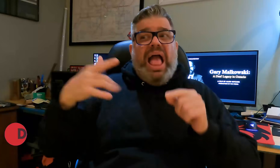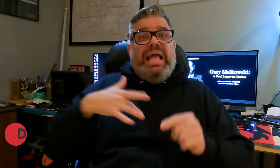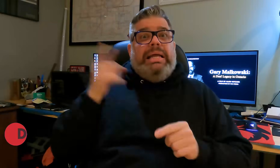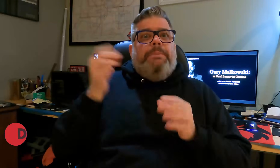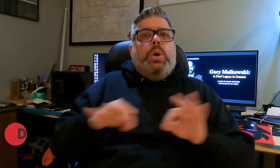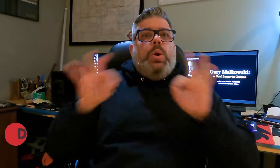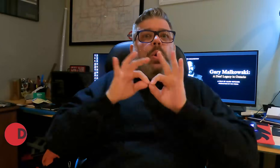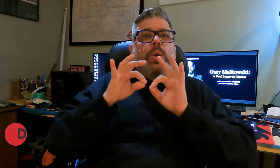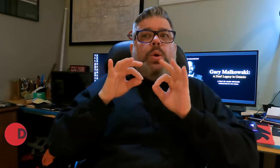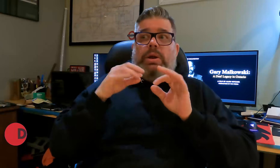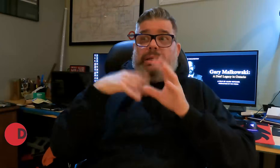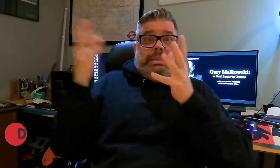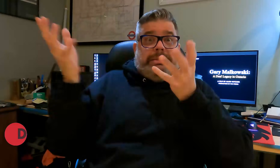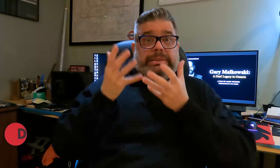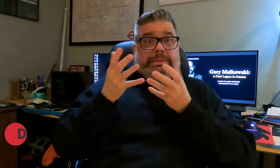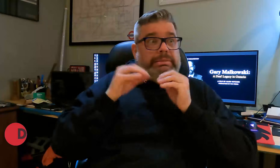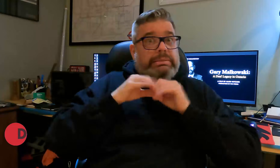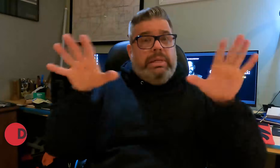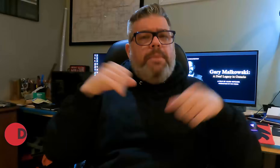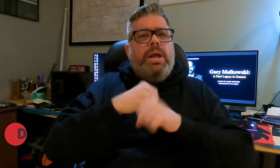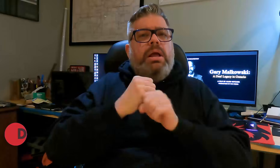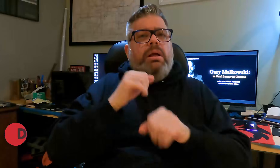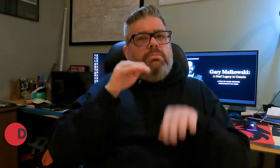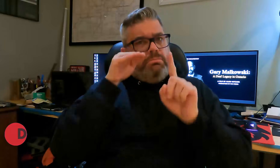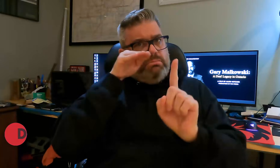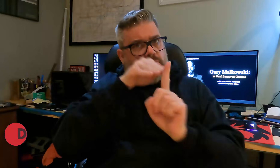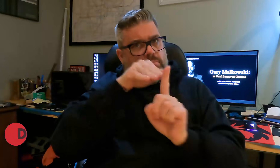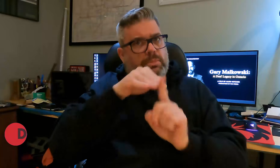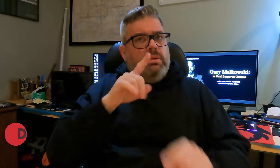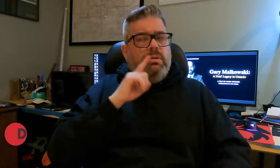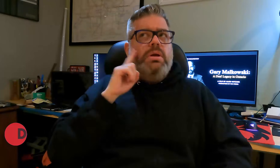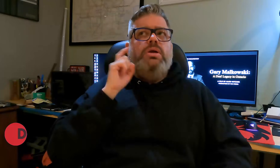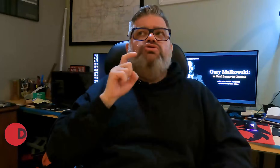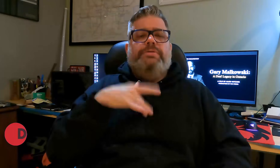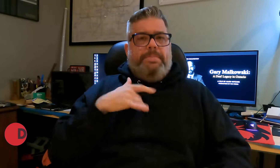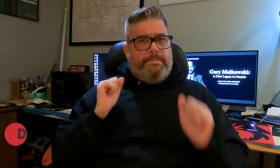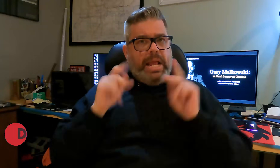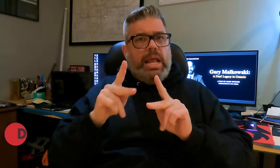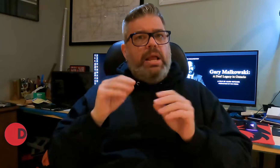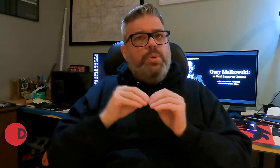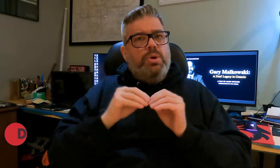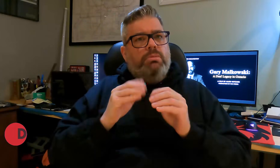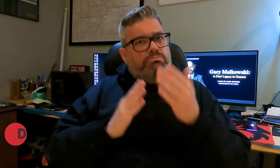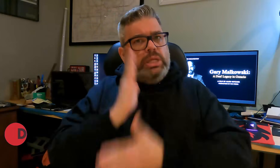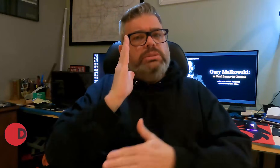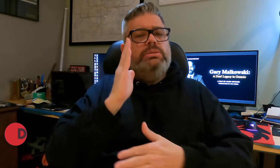This history is very important to share and to remind Deaf people to stand up for their rights and learn about Deaf rights.